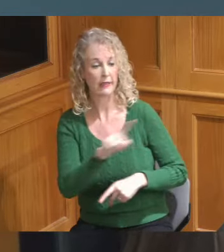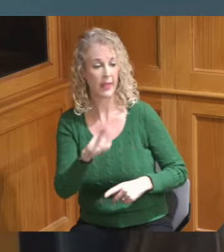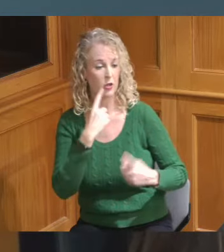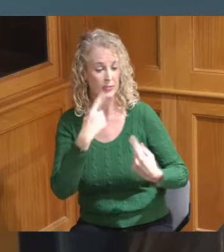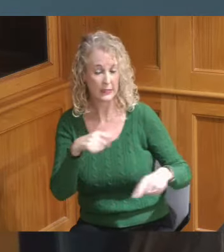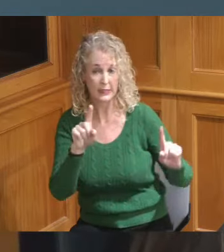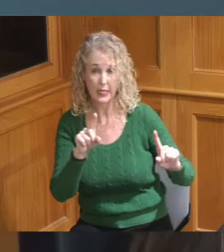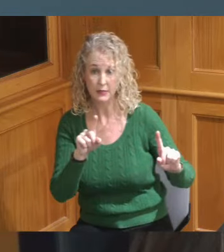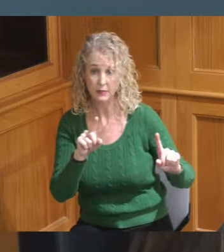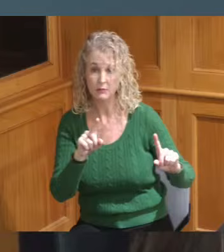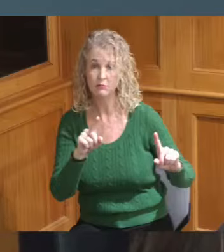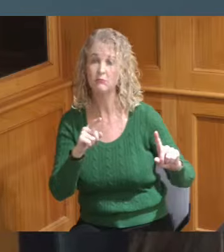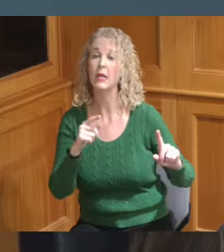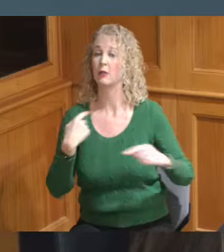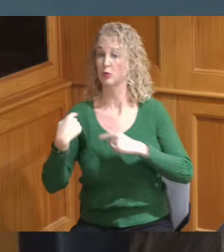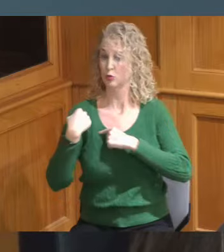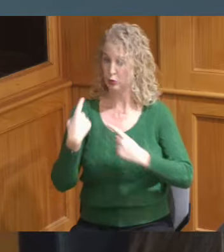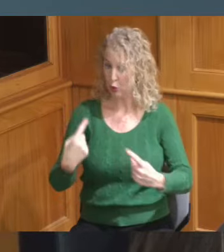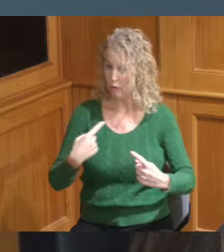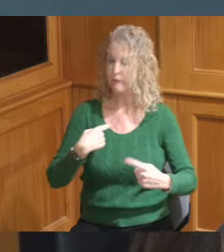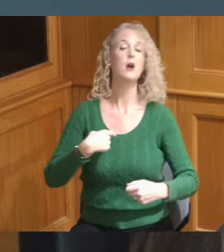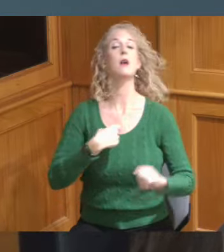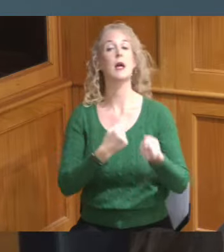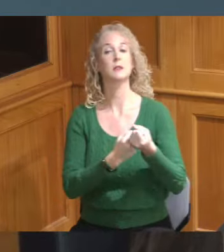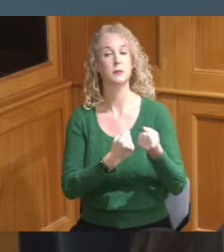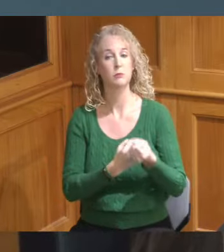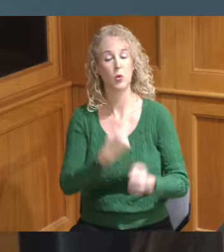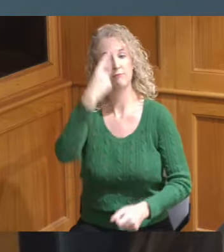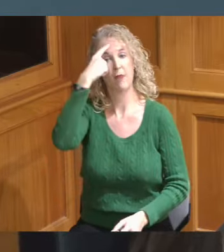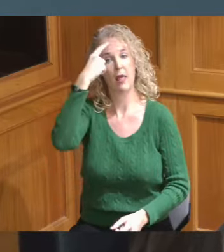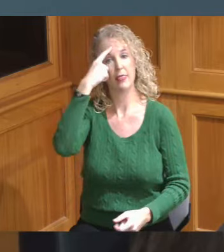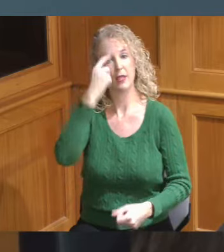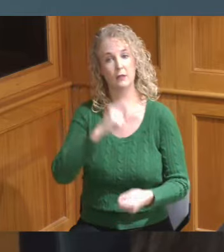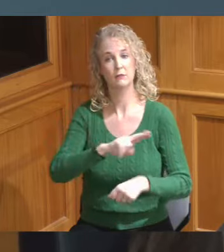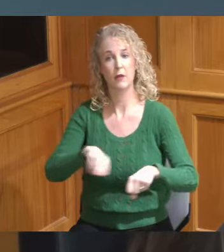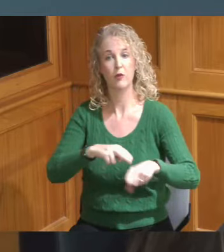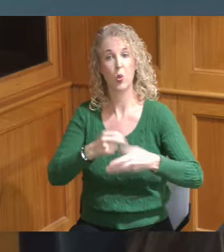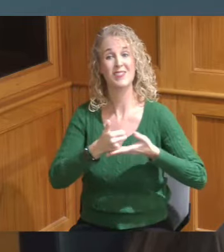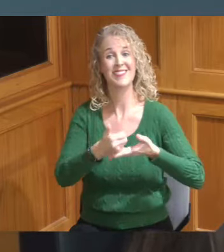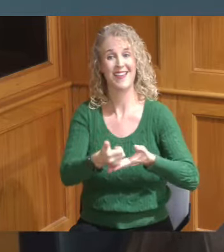new developments and I think they're good for the county. Of course, I'm on, as I said, the Visit